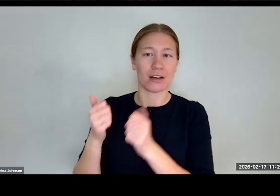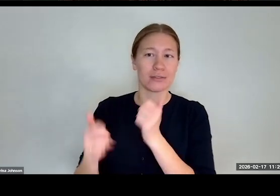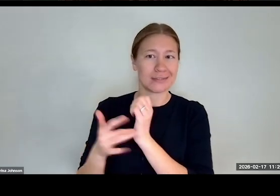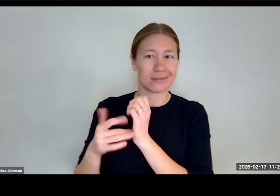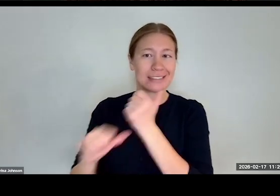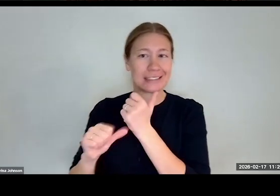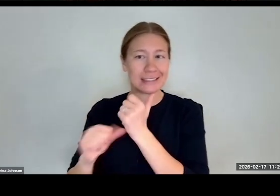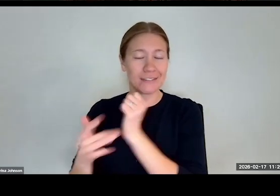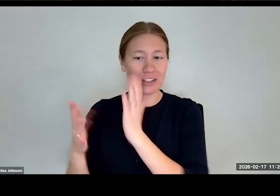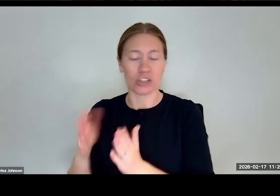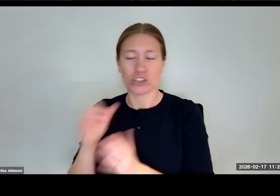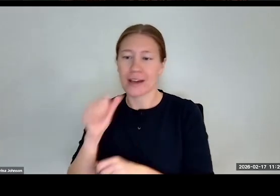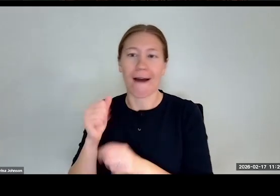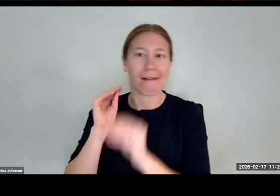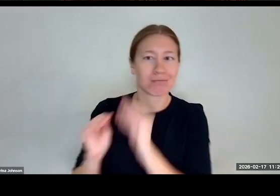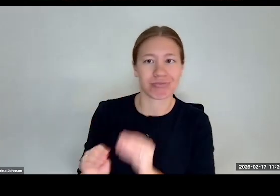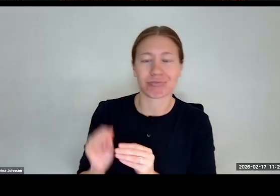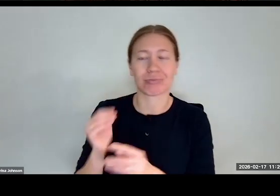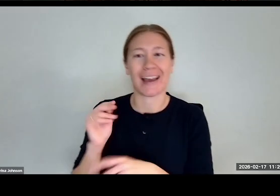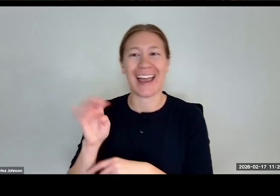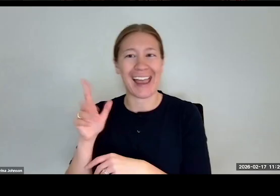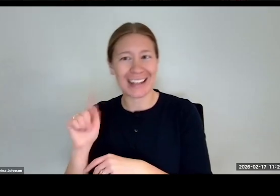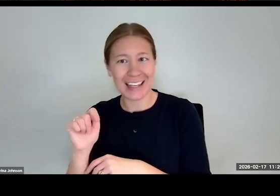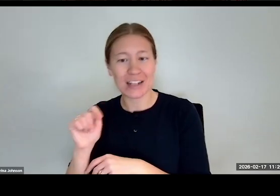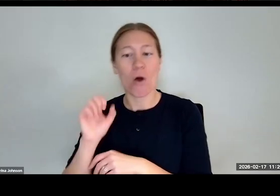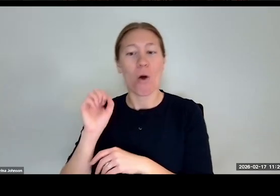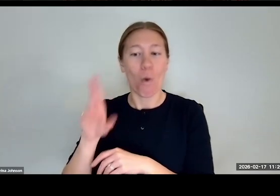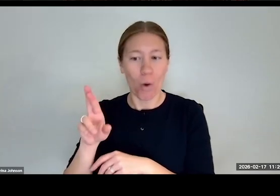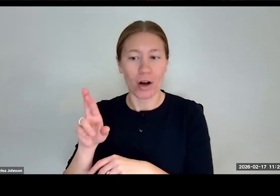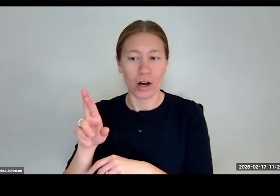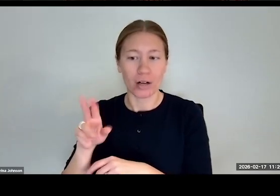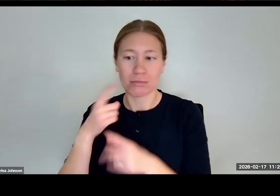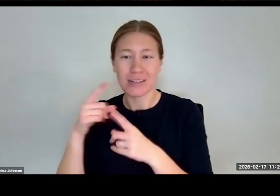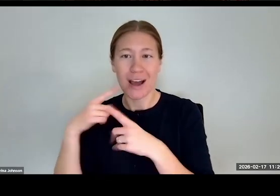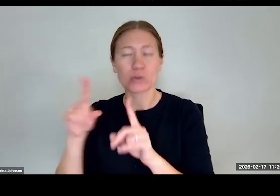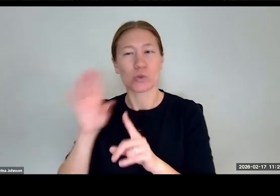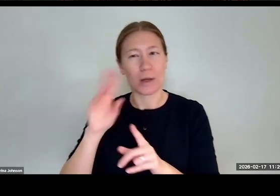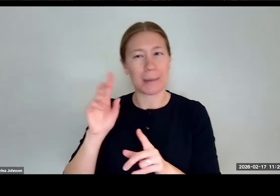that they really shouldn't be communicating too much information to the user. They should be used for decorative purposes.